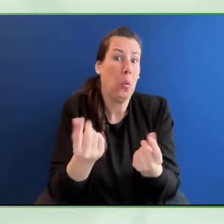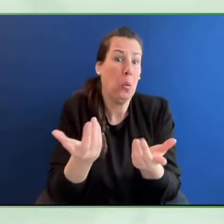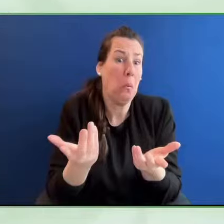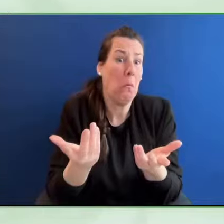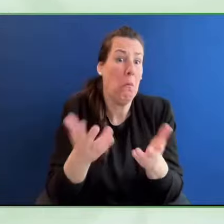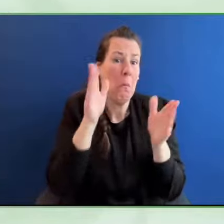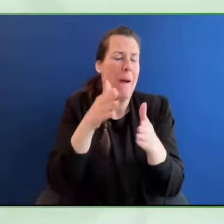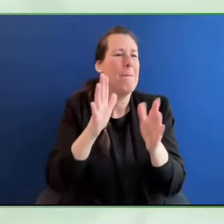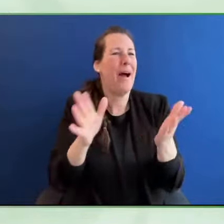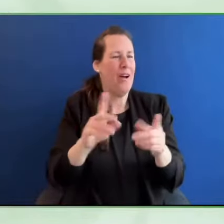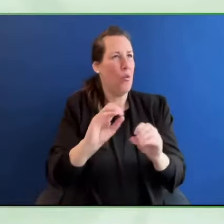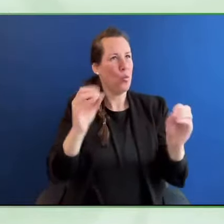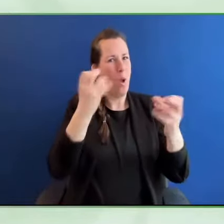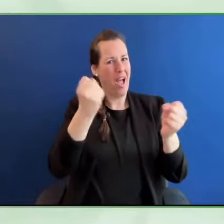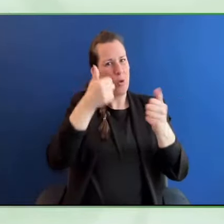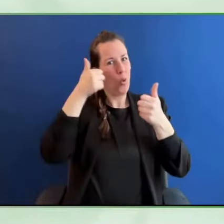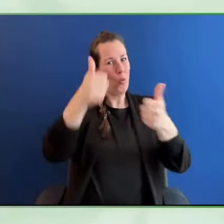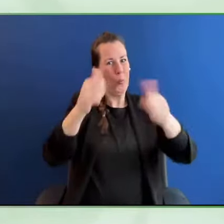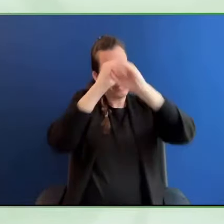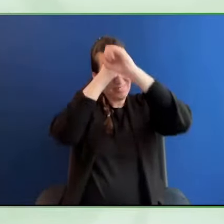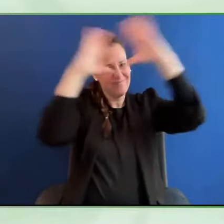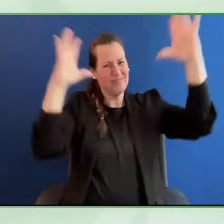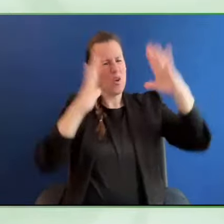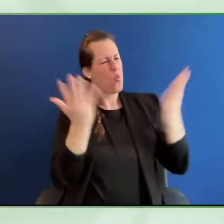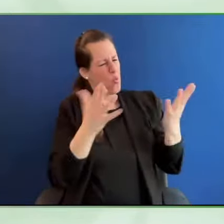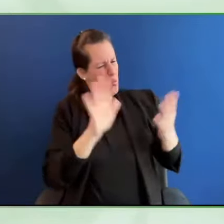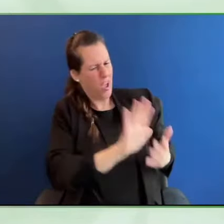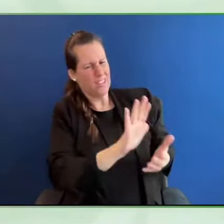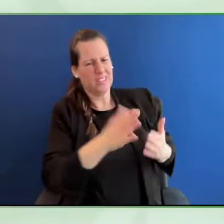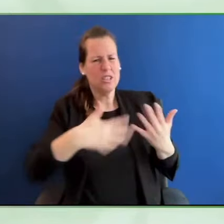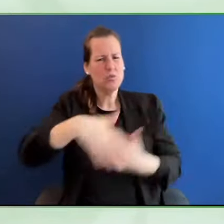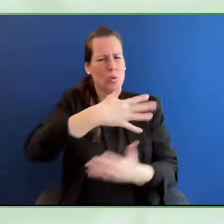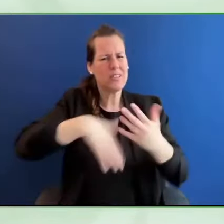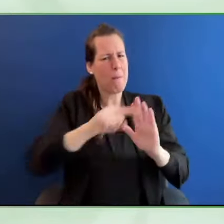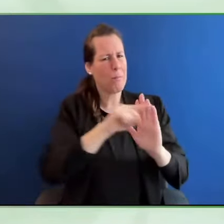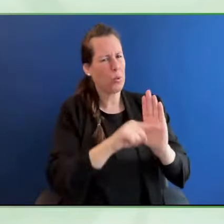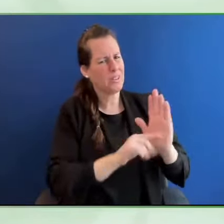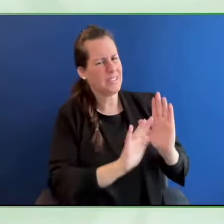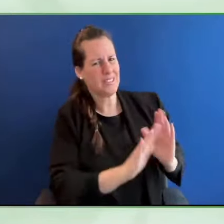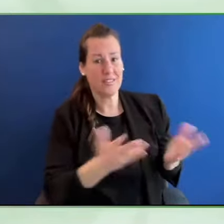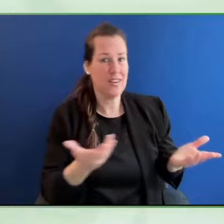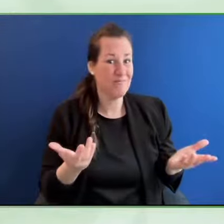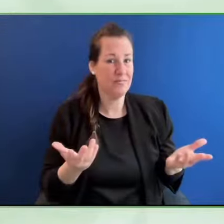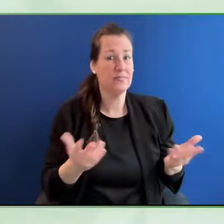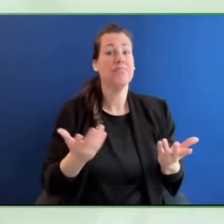It can be from employment in the open labour market.